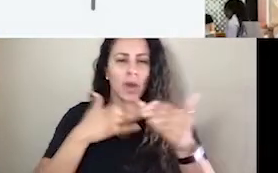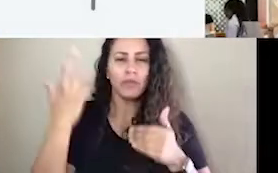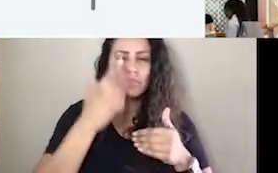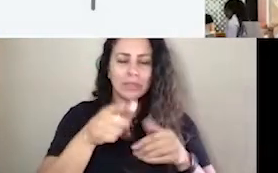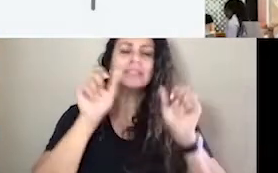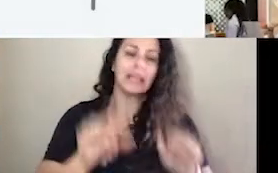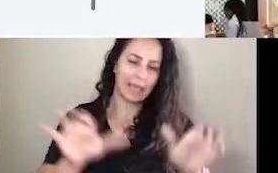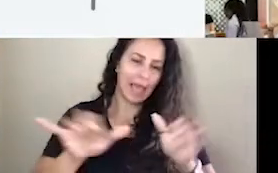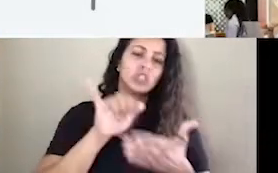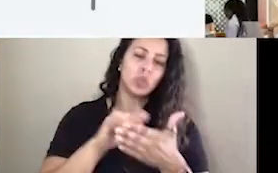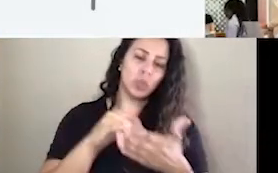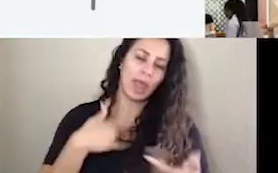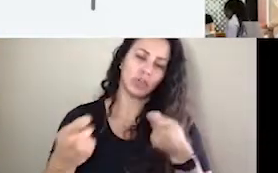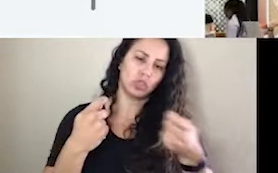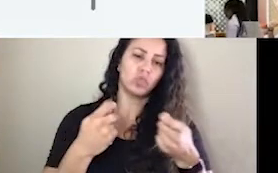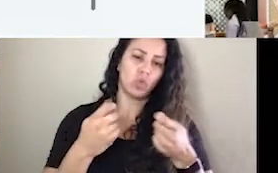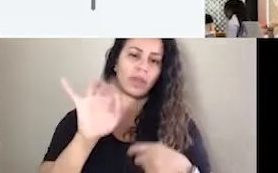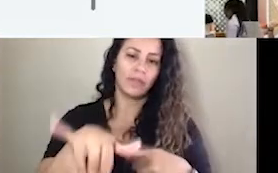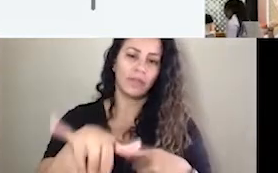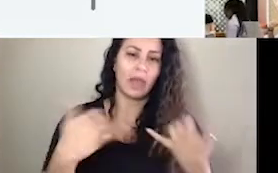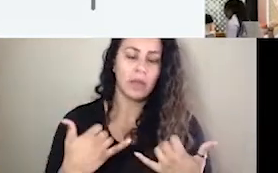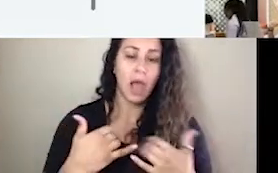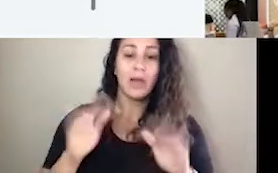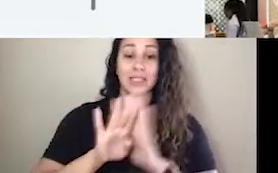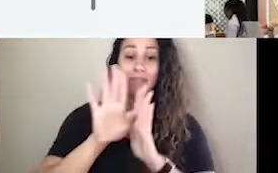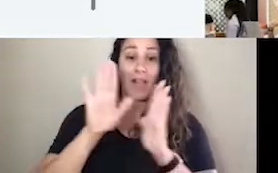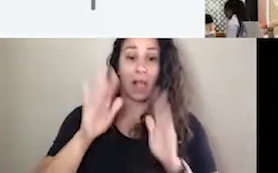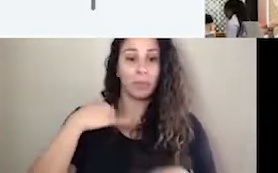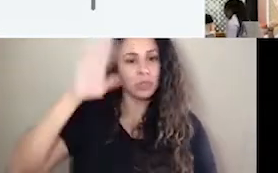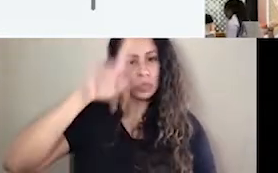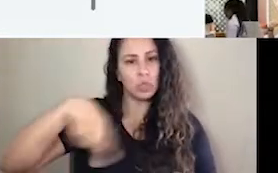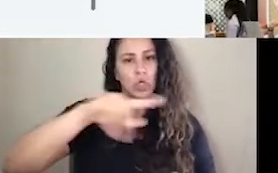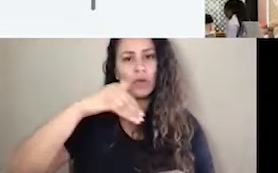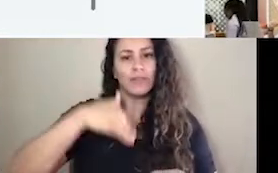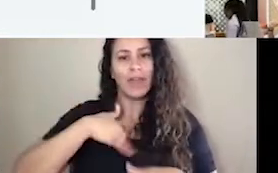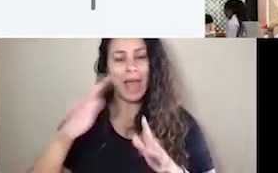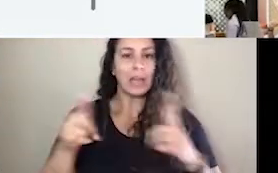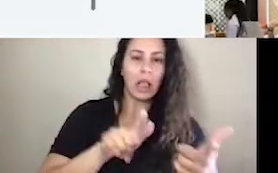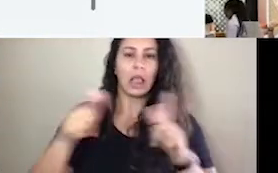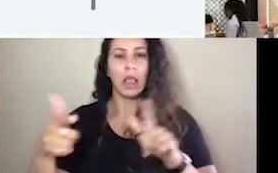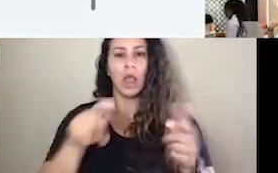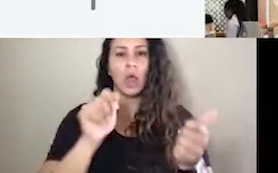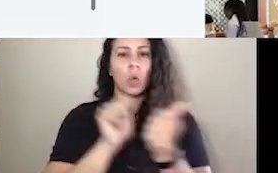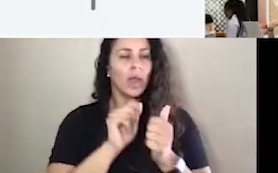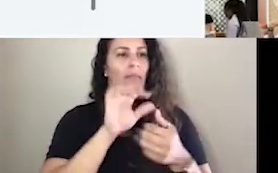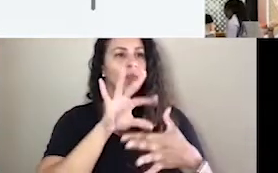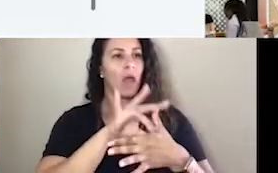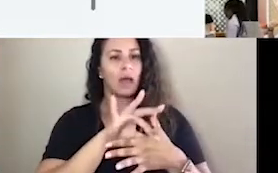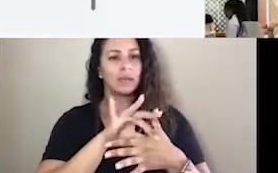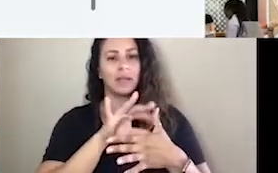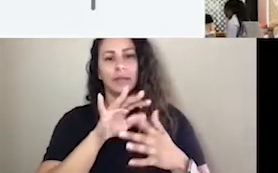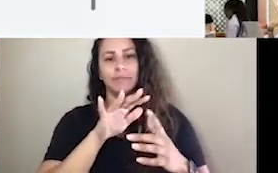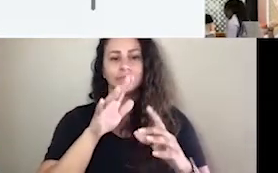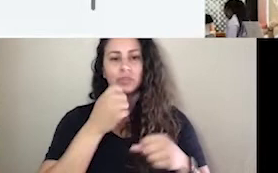I KNOW AS DEVELOPERS YOU HAVE THE BACK AND FORTH WITH CONTENT CREATORS TO CHANGE ONE TINY THING.